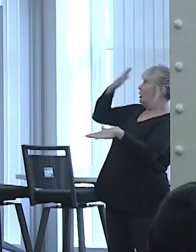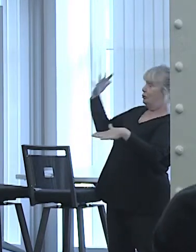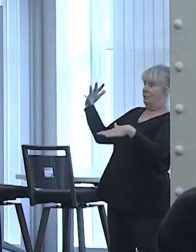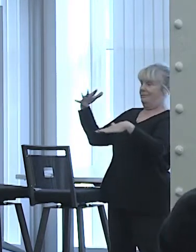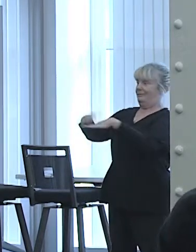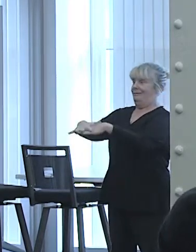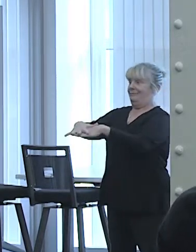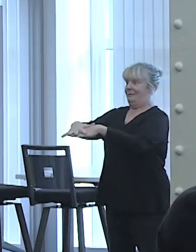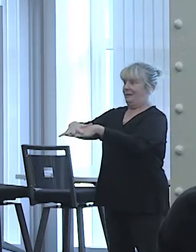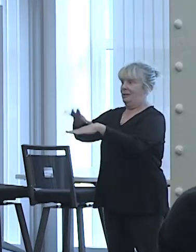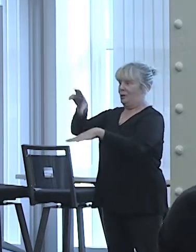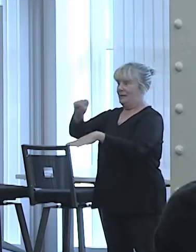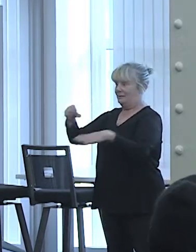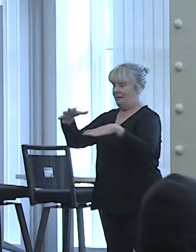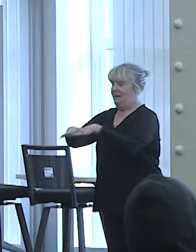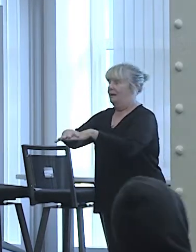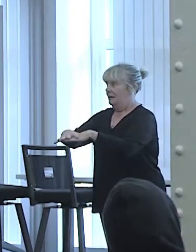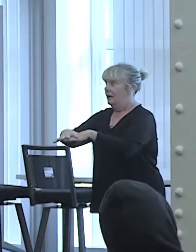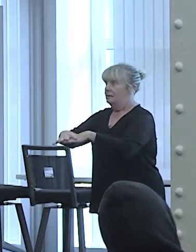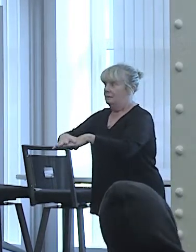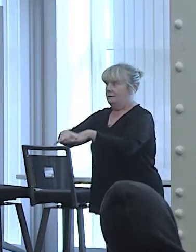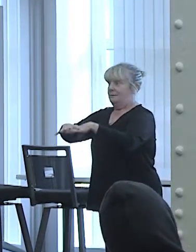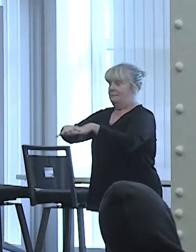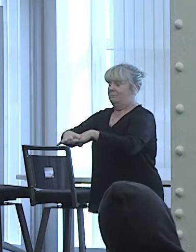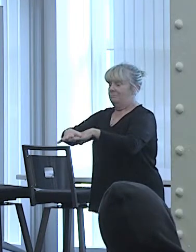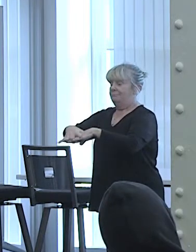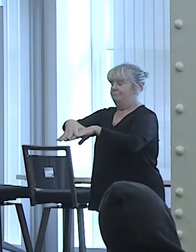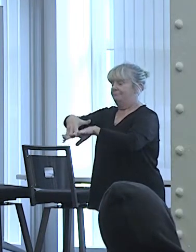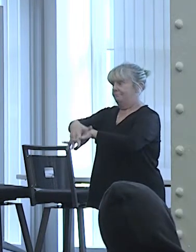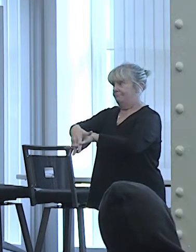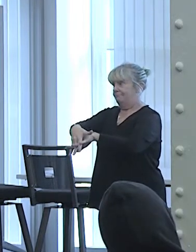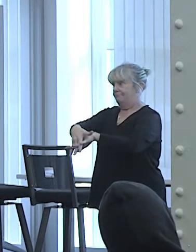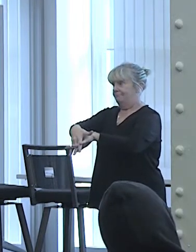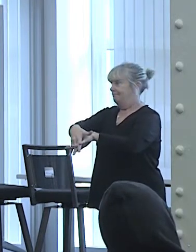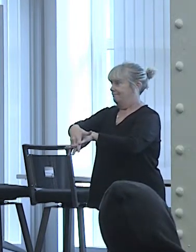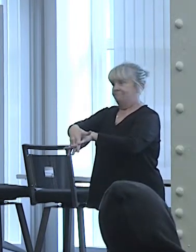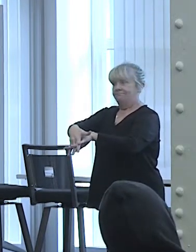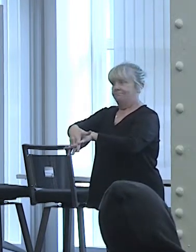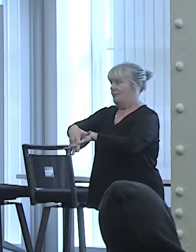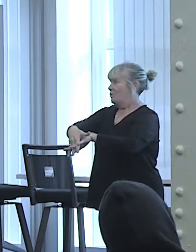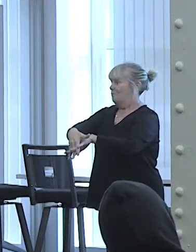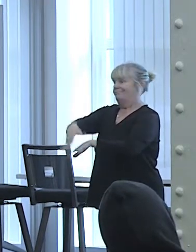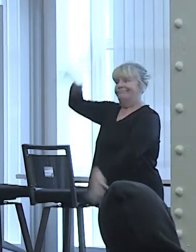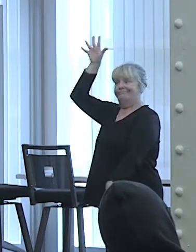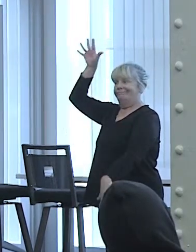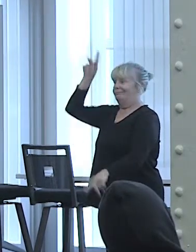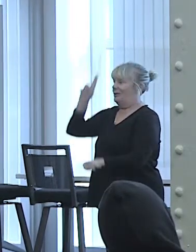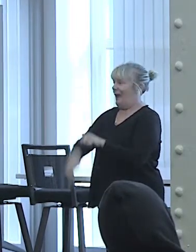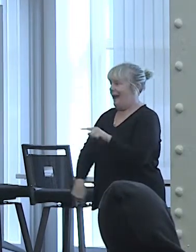And you can't separate that. You can't say that I fall into this category of just being the super privileged person